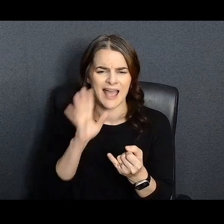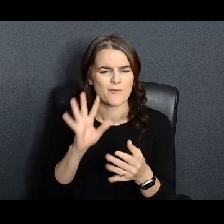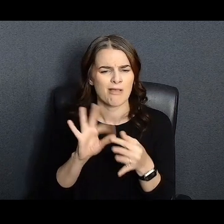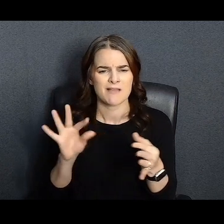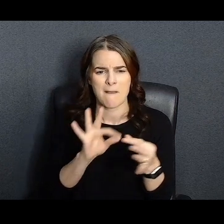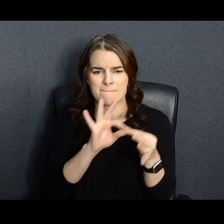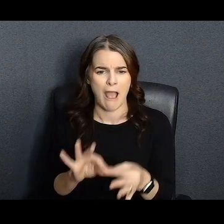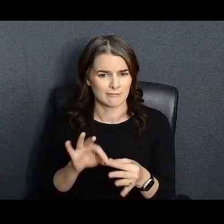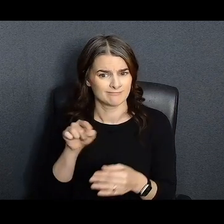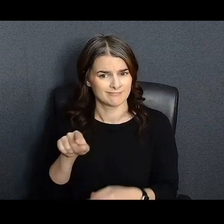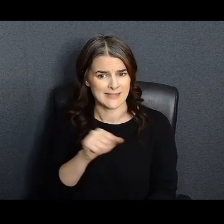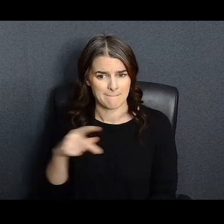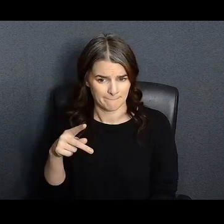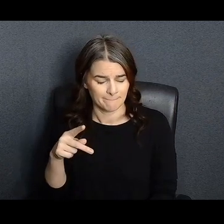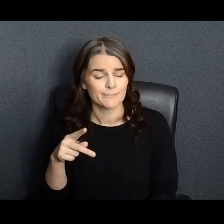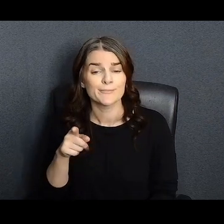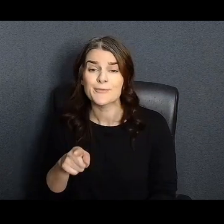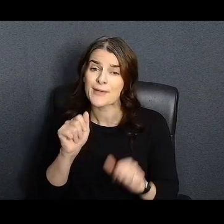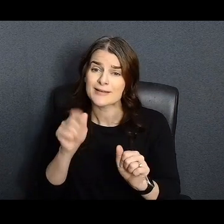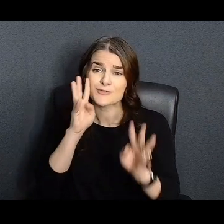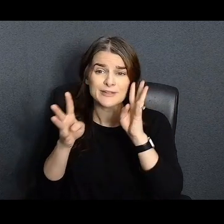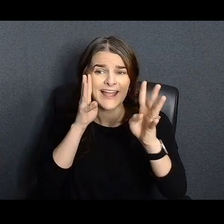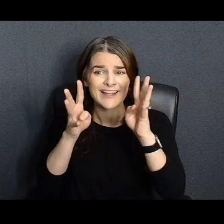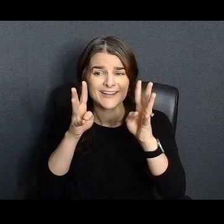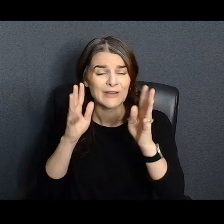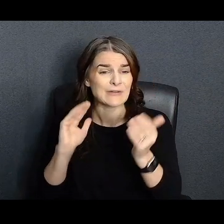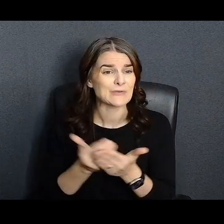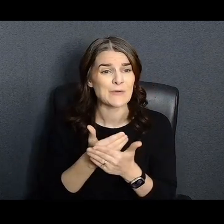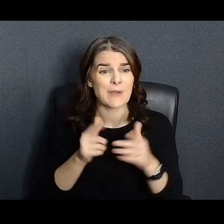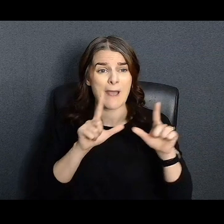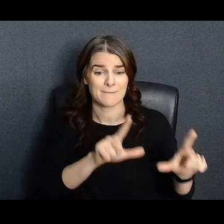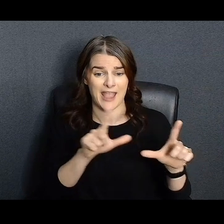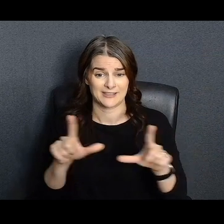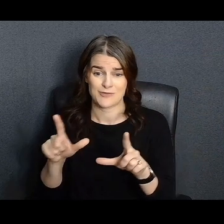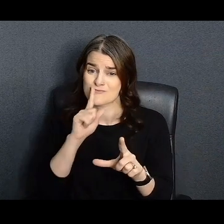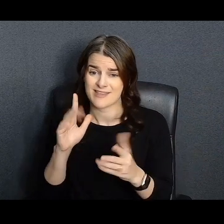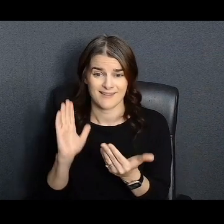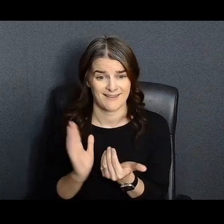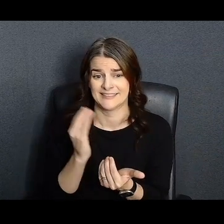is that you can create new pages really easily.